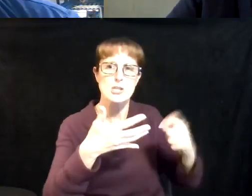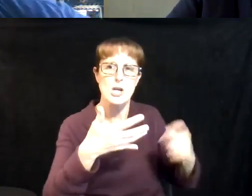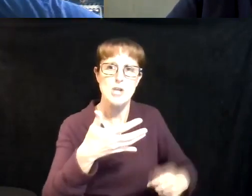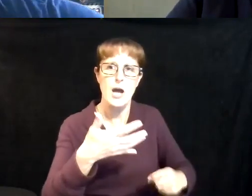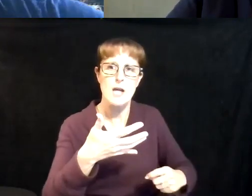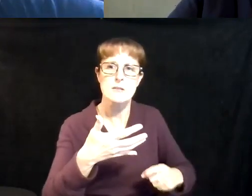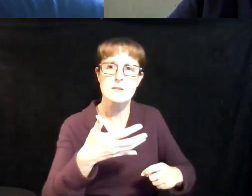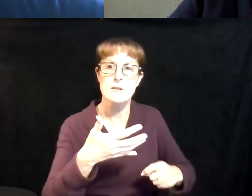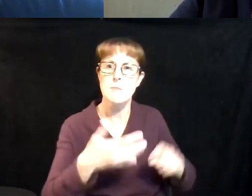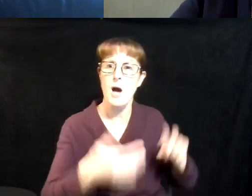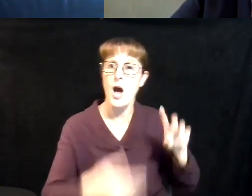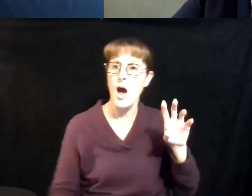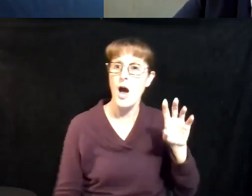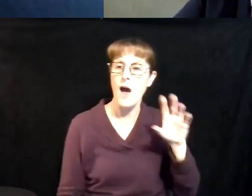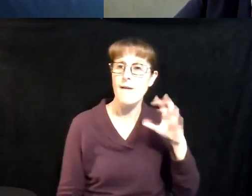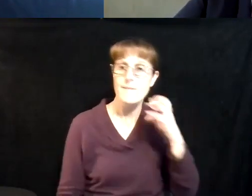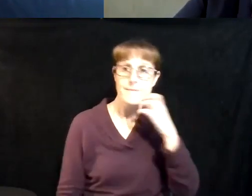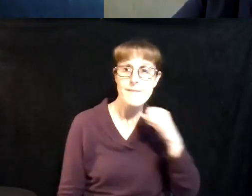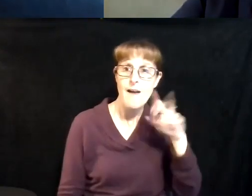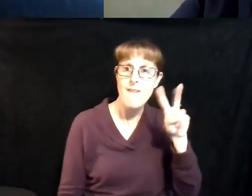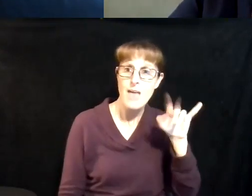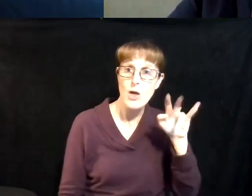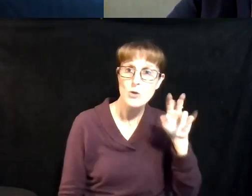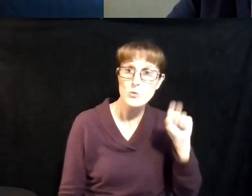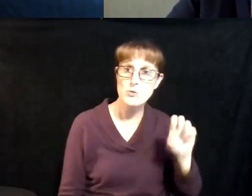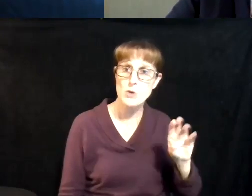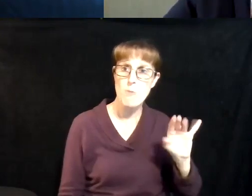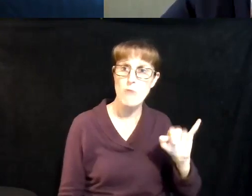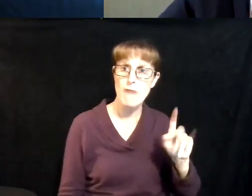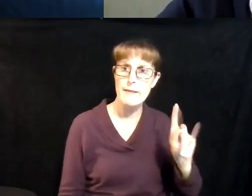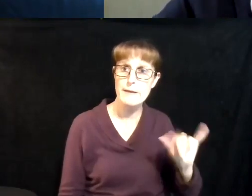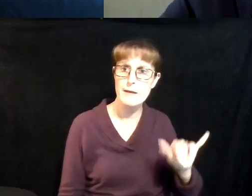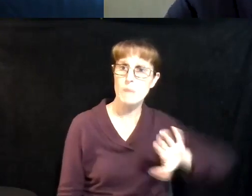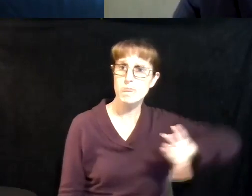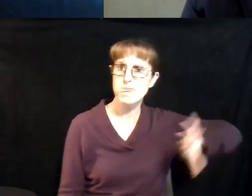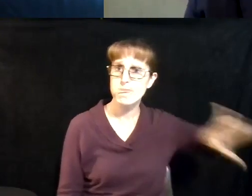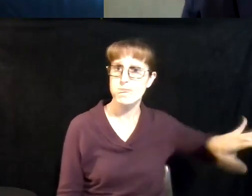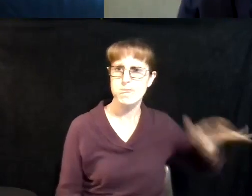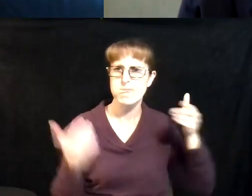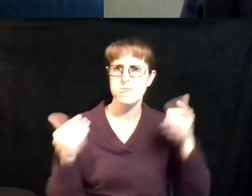Well, I wonder who you were talking to,